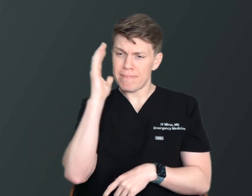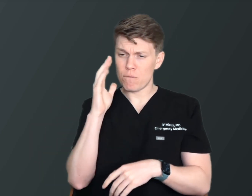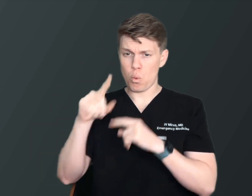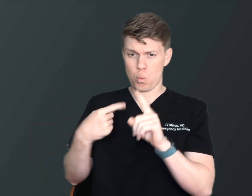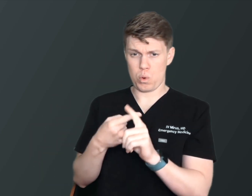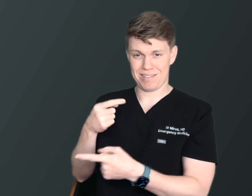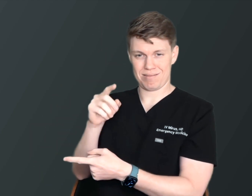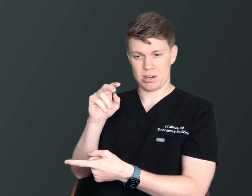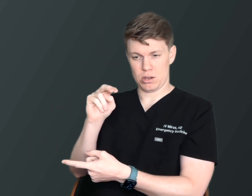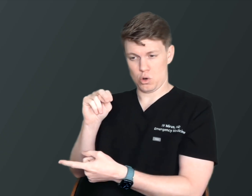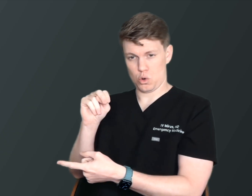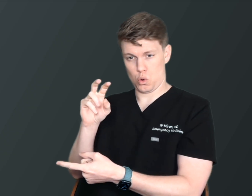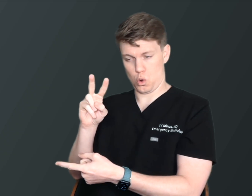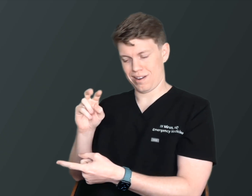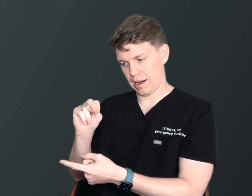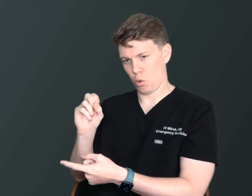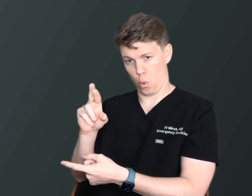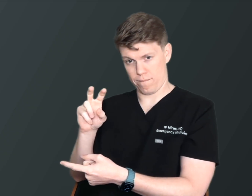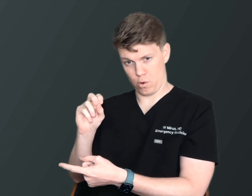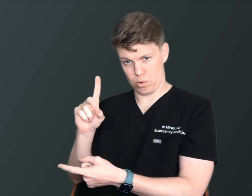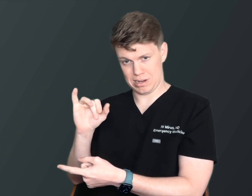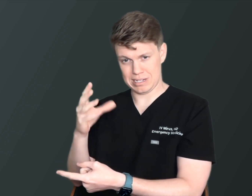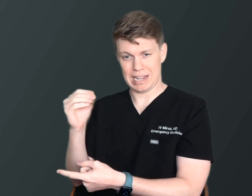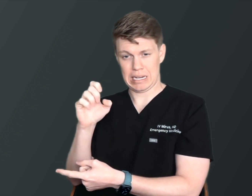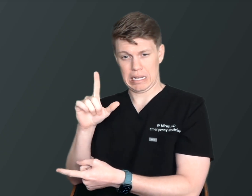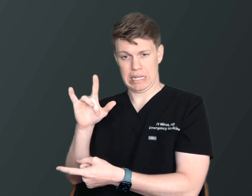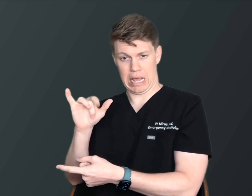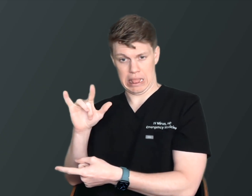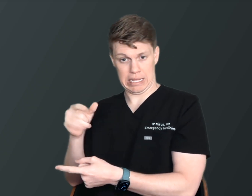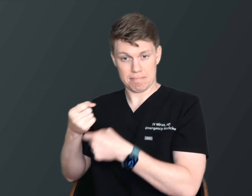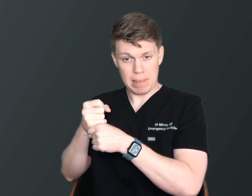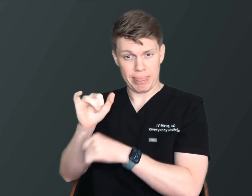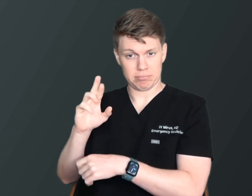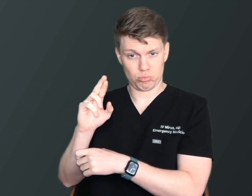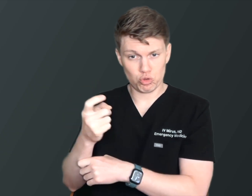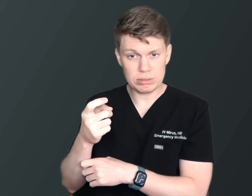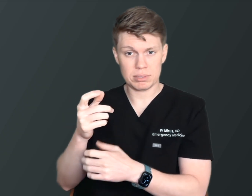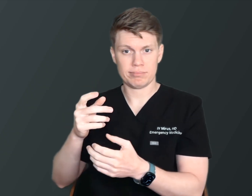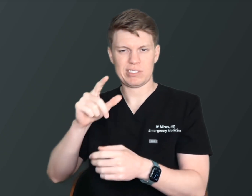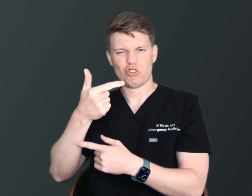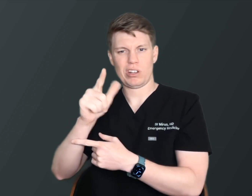When Novo Nordisk and Eli Lilly made the prescription,